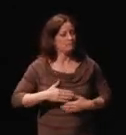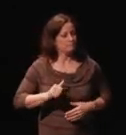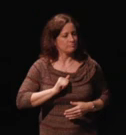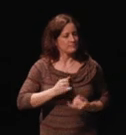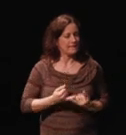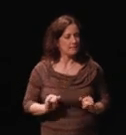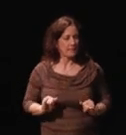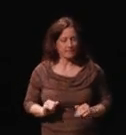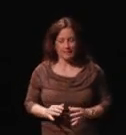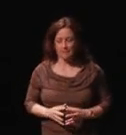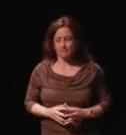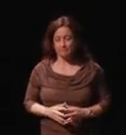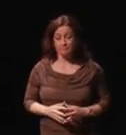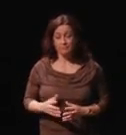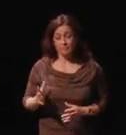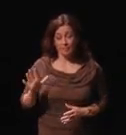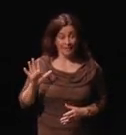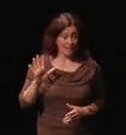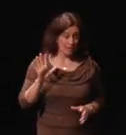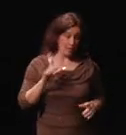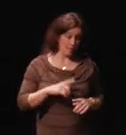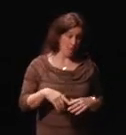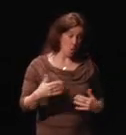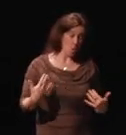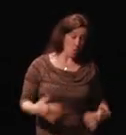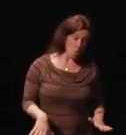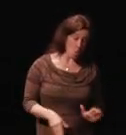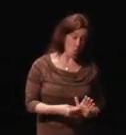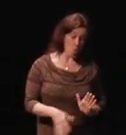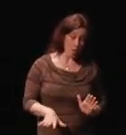But it was 5,000 pounds which is an enormous amount of money,